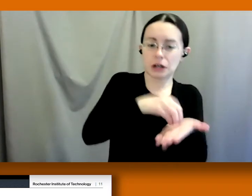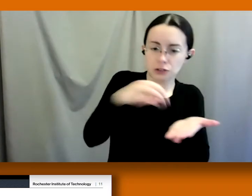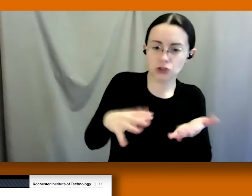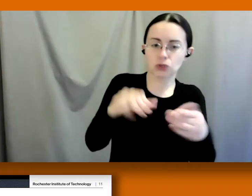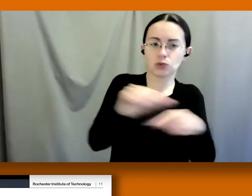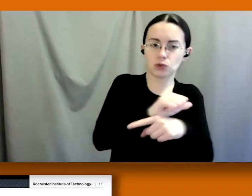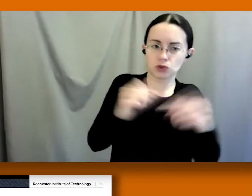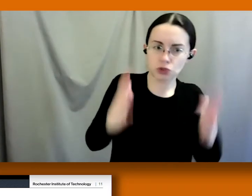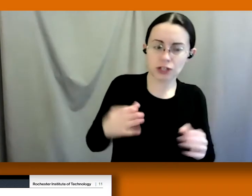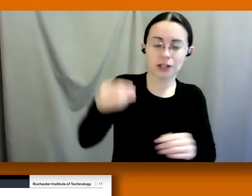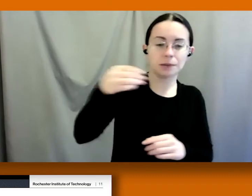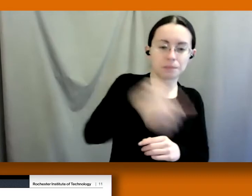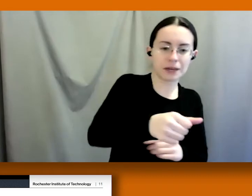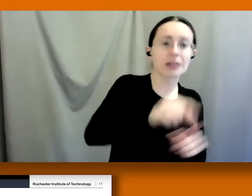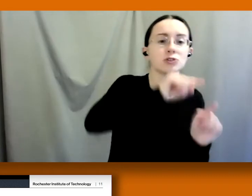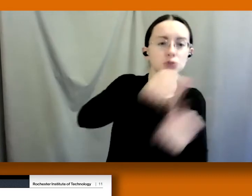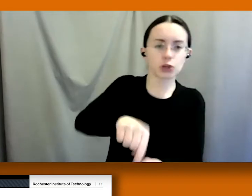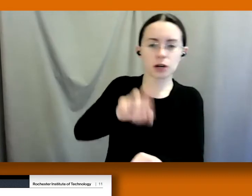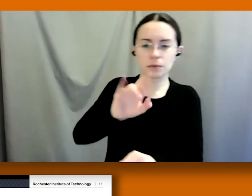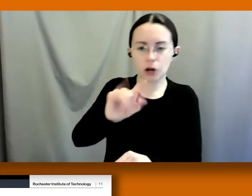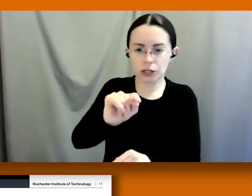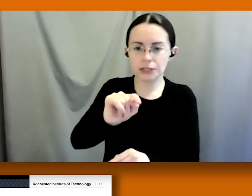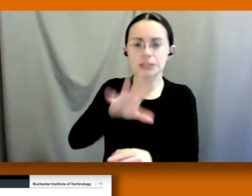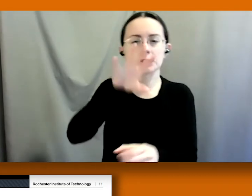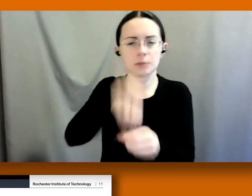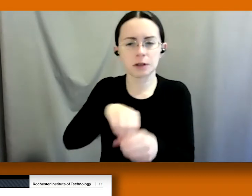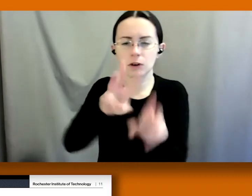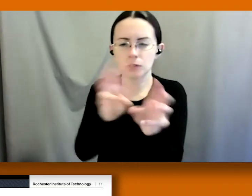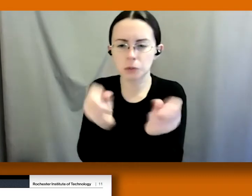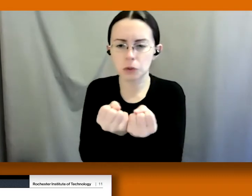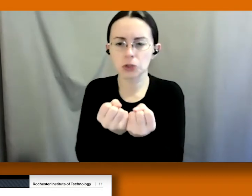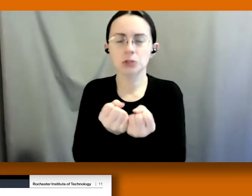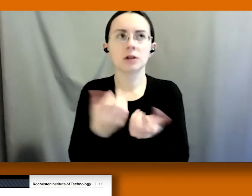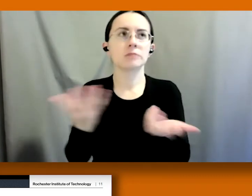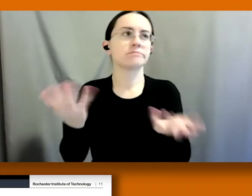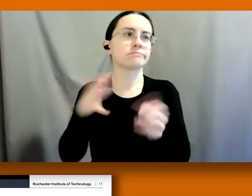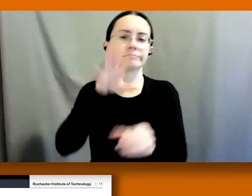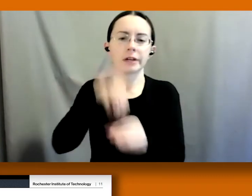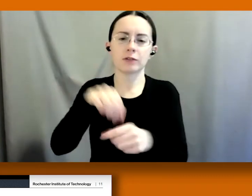to participate in a workshop or a training activity,